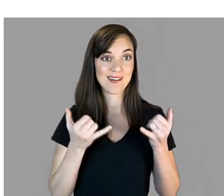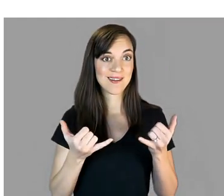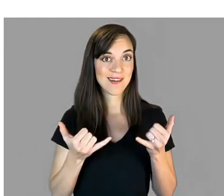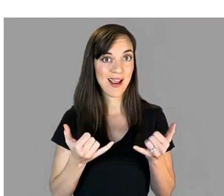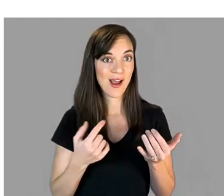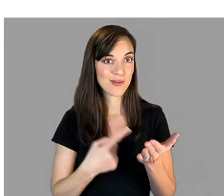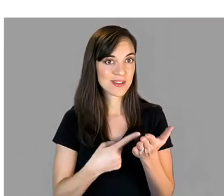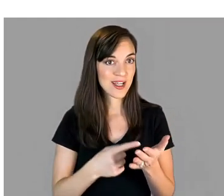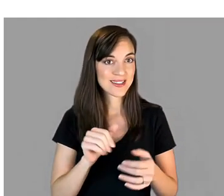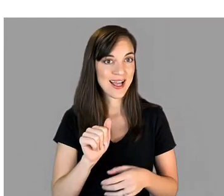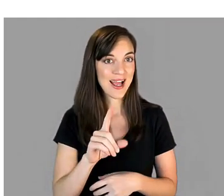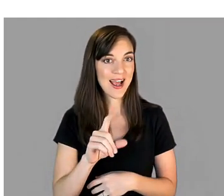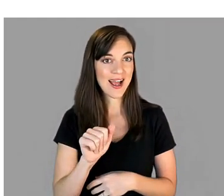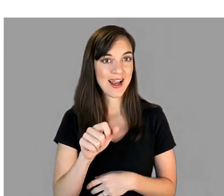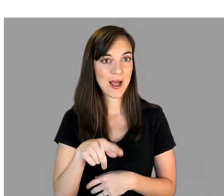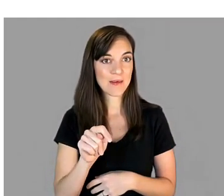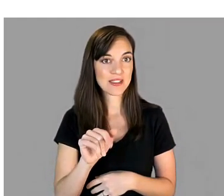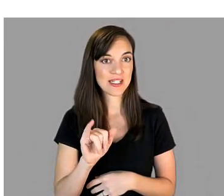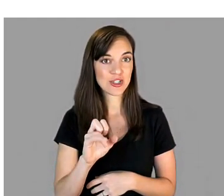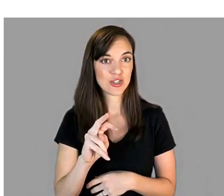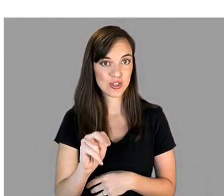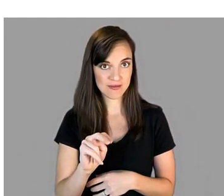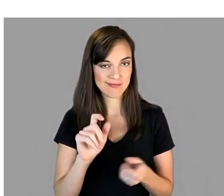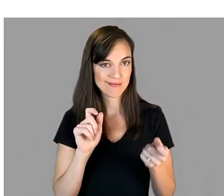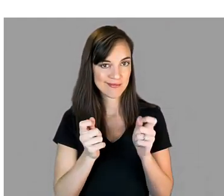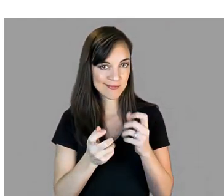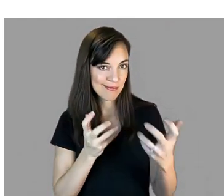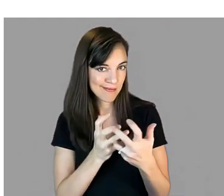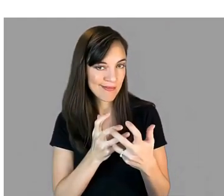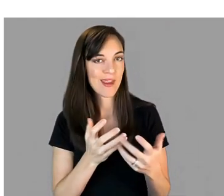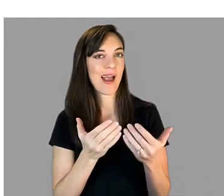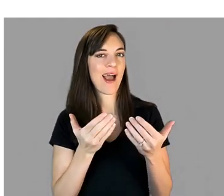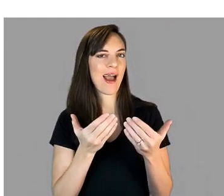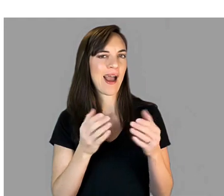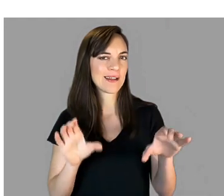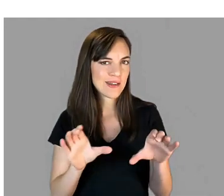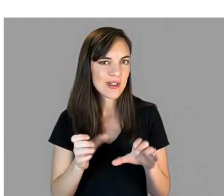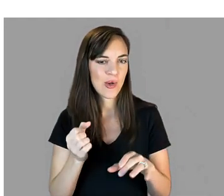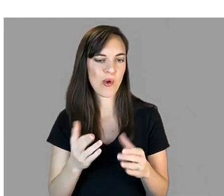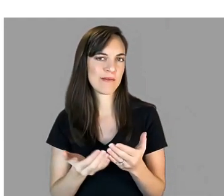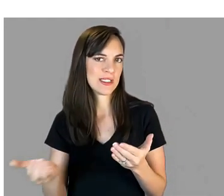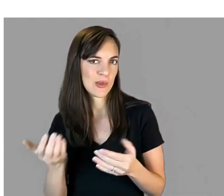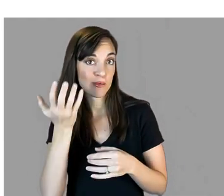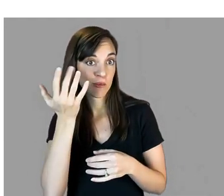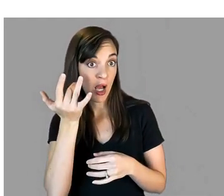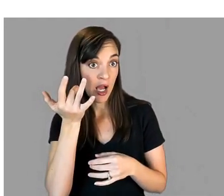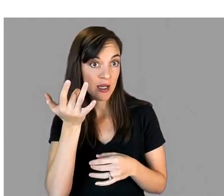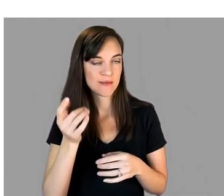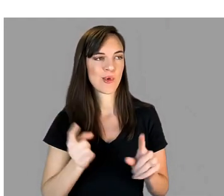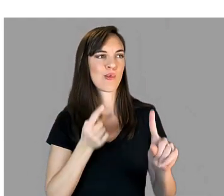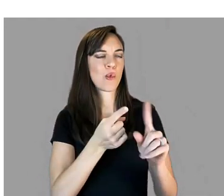Now, let's talk about providing adaptations to the task or materials to achieve the specific goal you put in place.